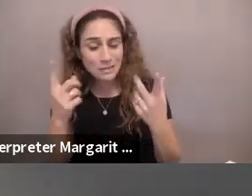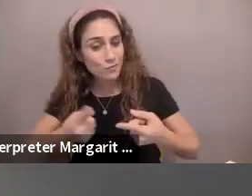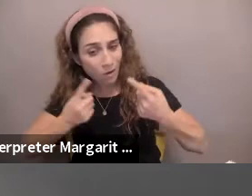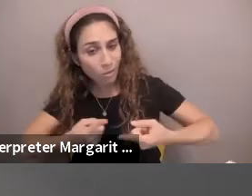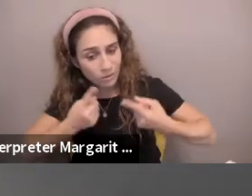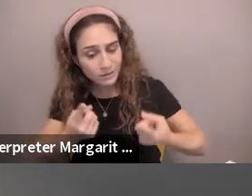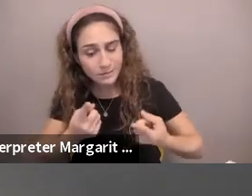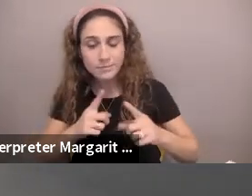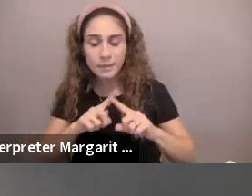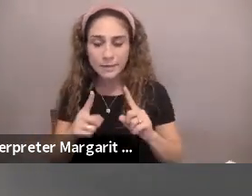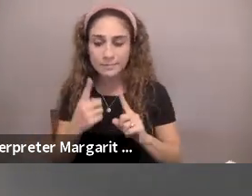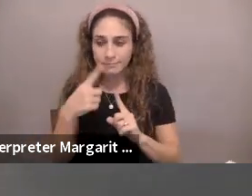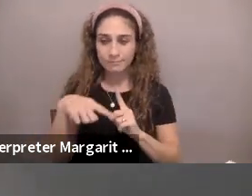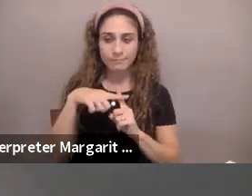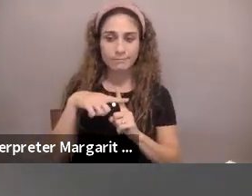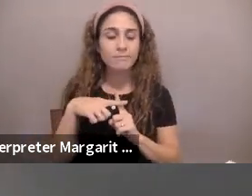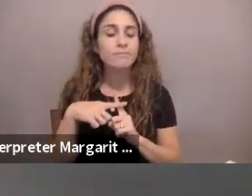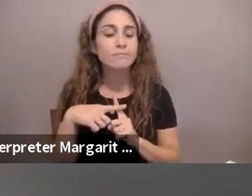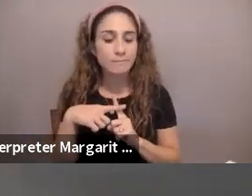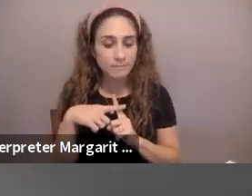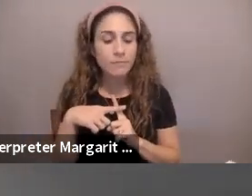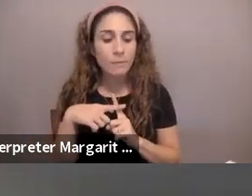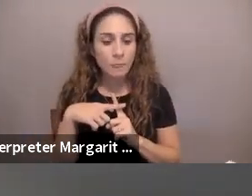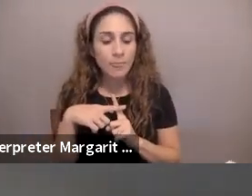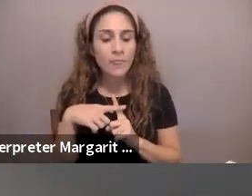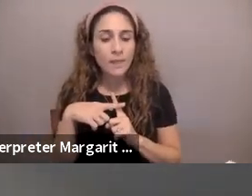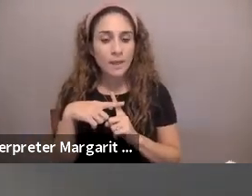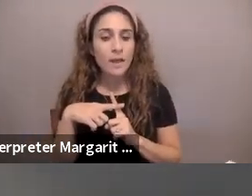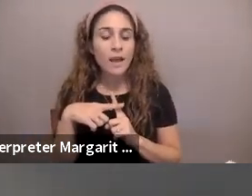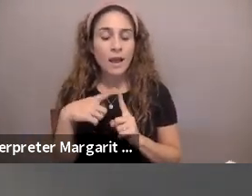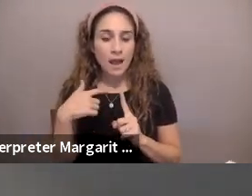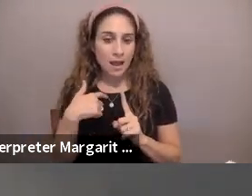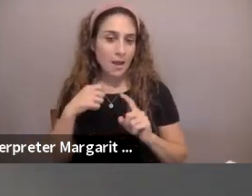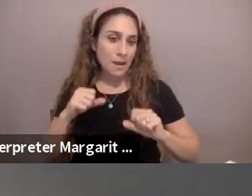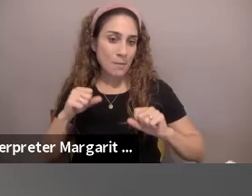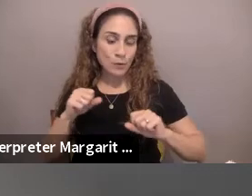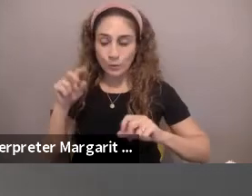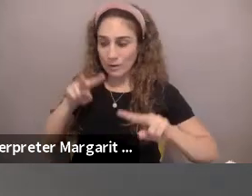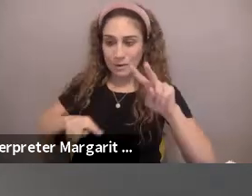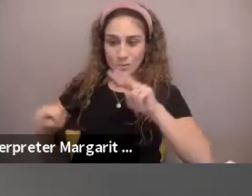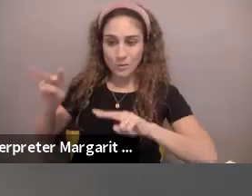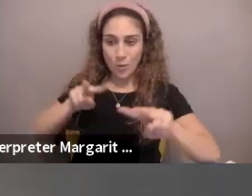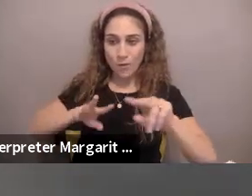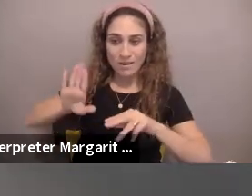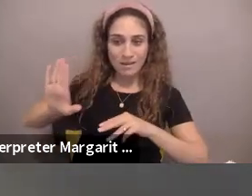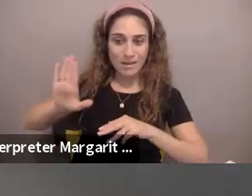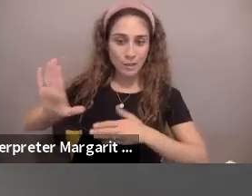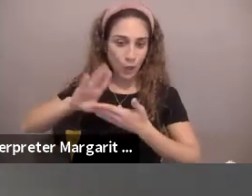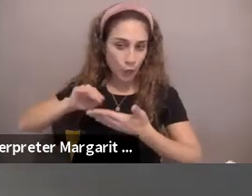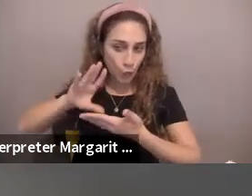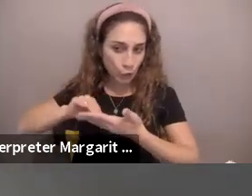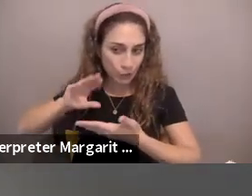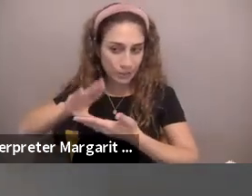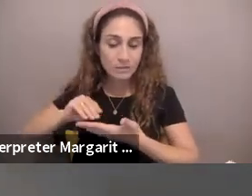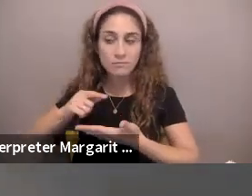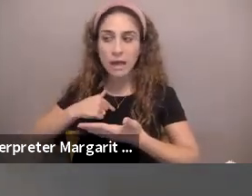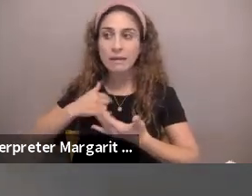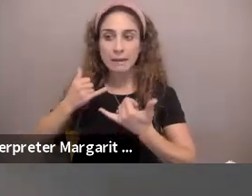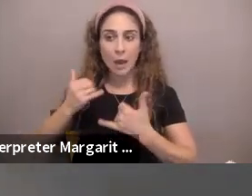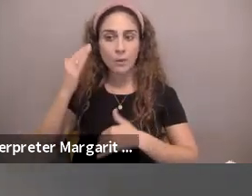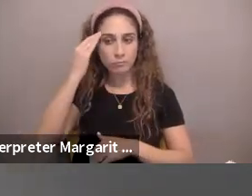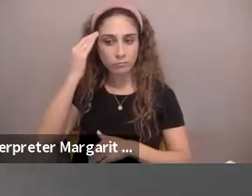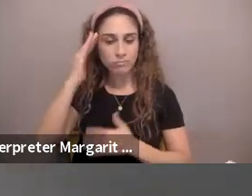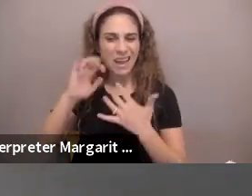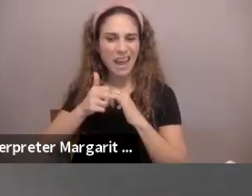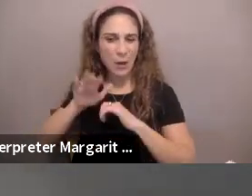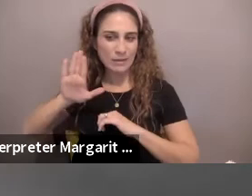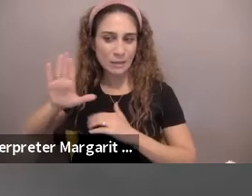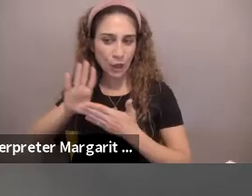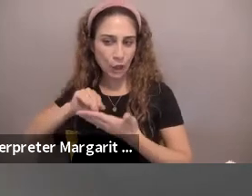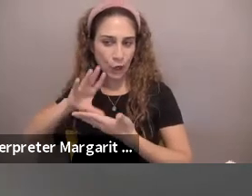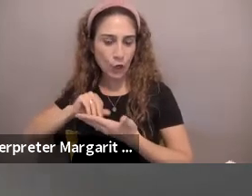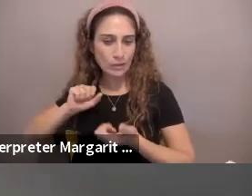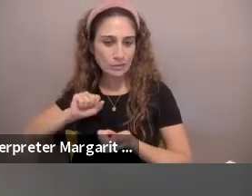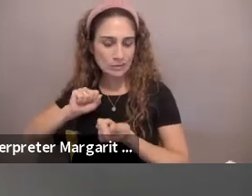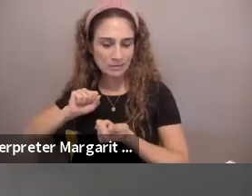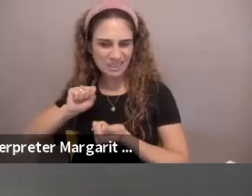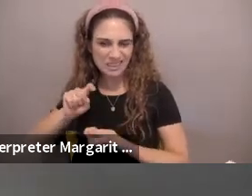The distance learning has provided the opportunity for me to observe my son's learning. I have gained a greater understanding of how he learns. I have also been able to witness him doing things that I did not know he was able to do